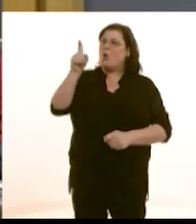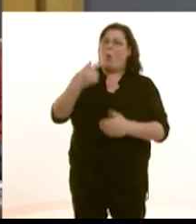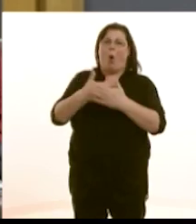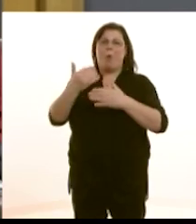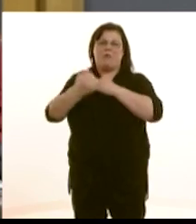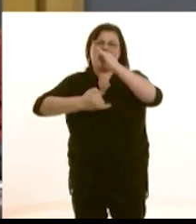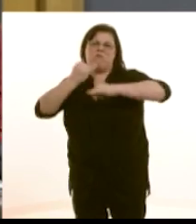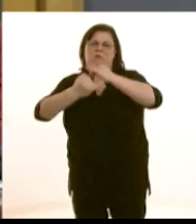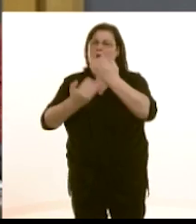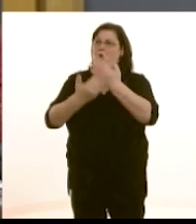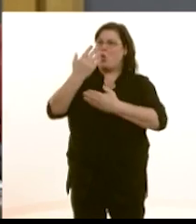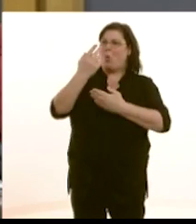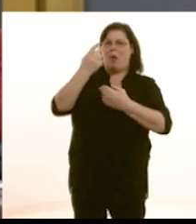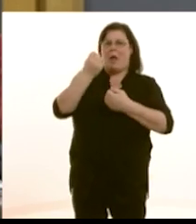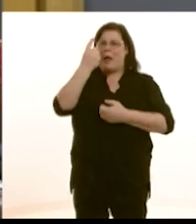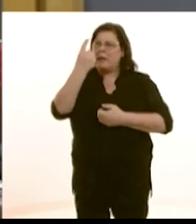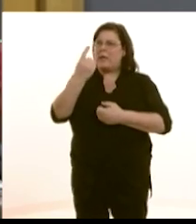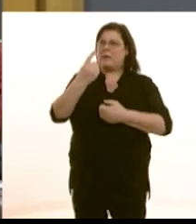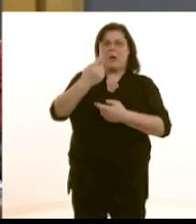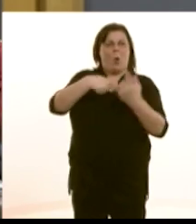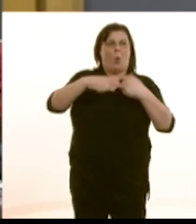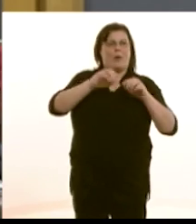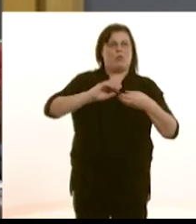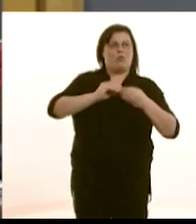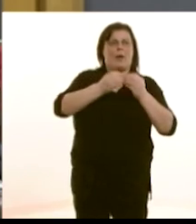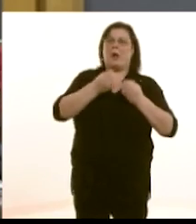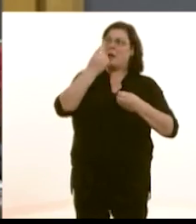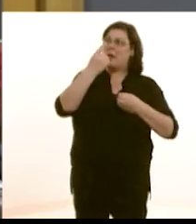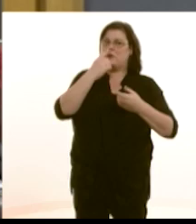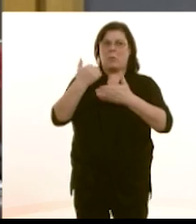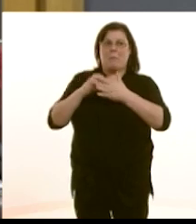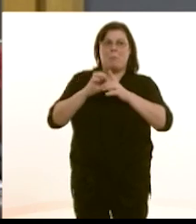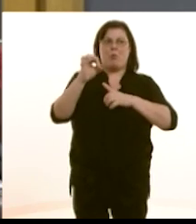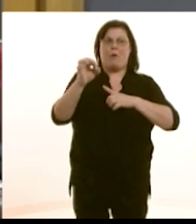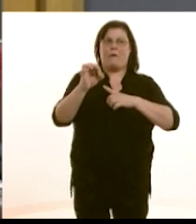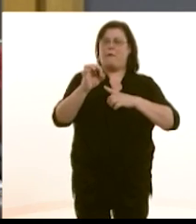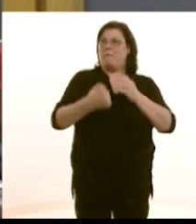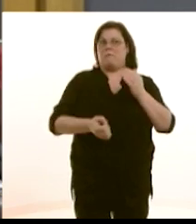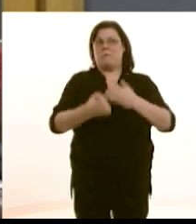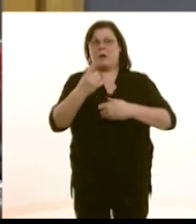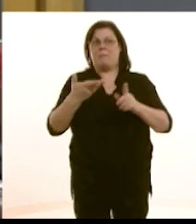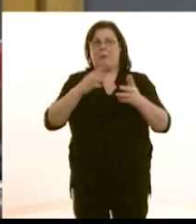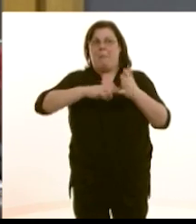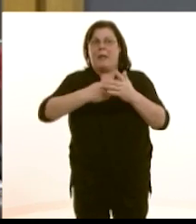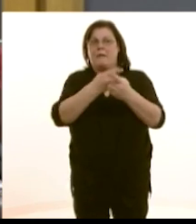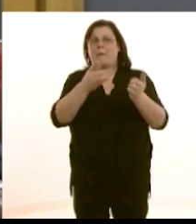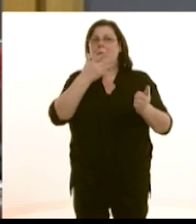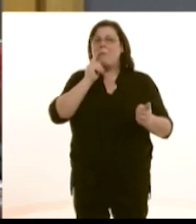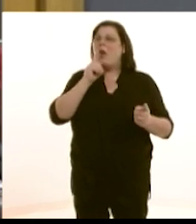new ideas that will improve outcomes for people, although, usually, a few years down the line,